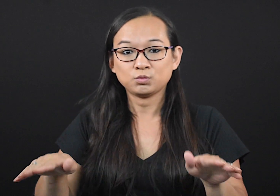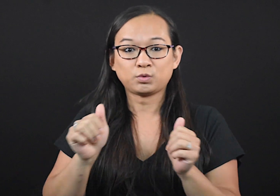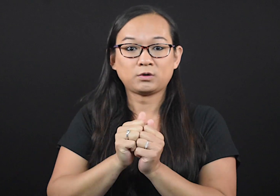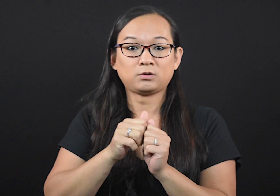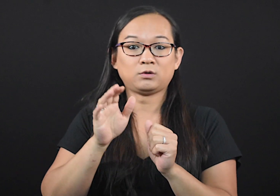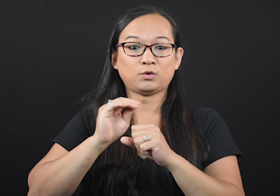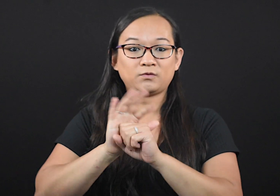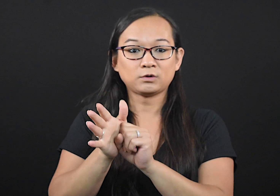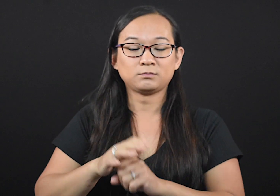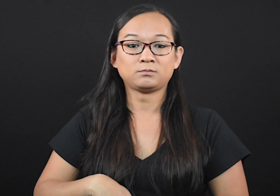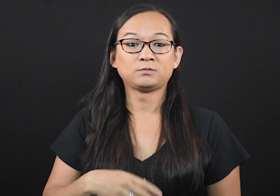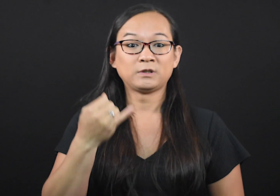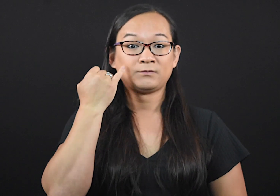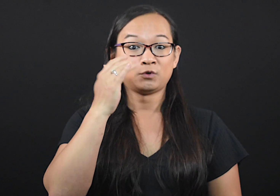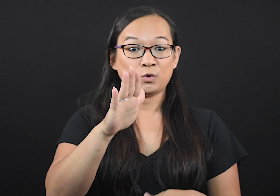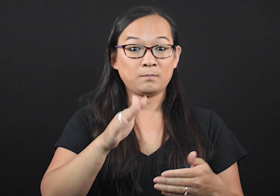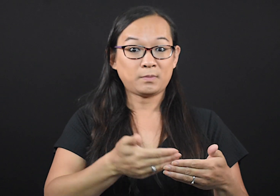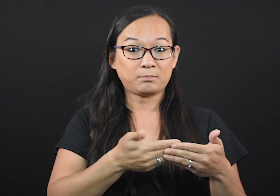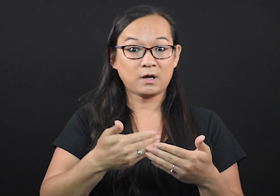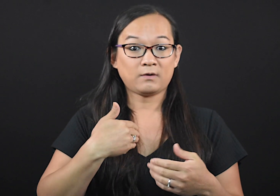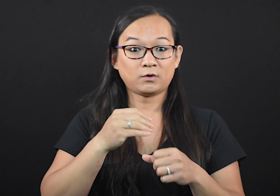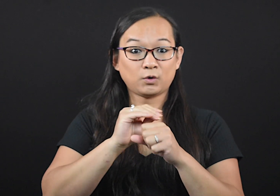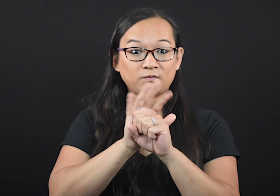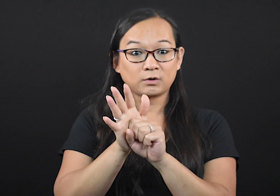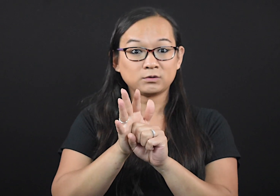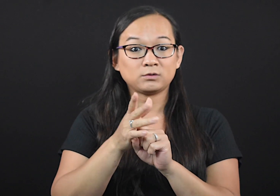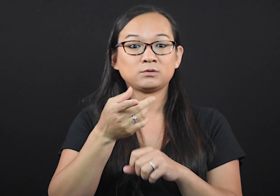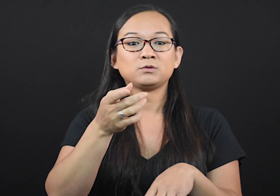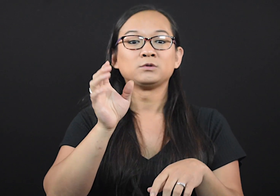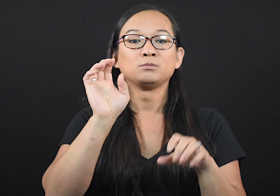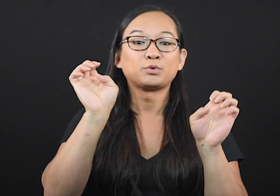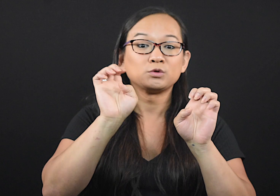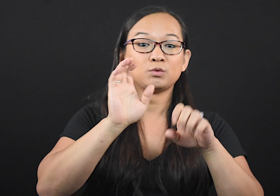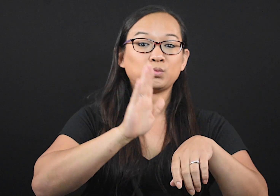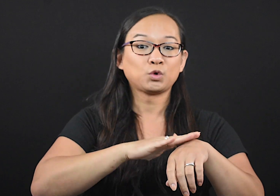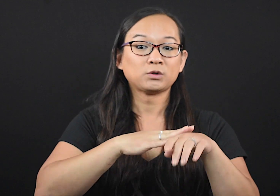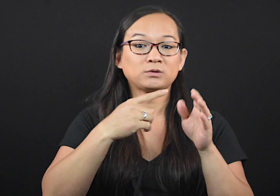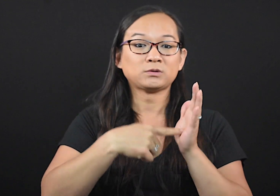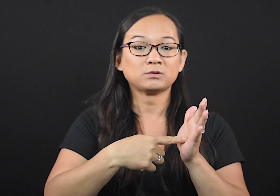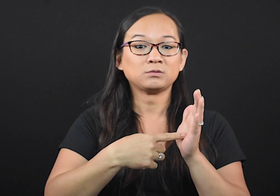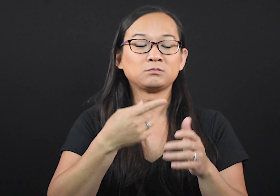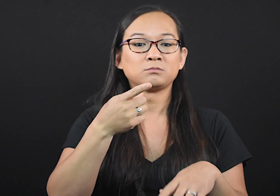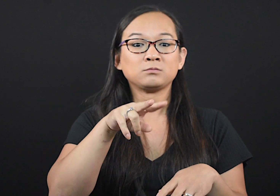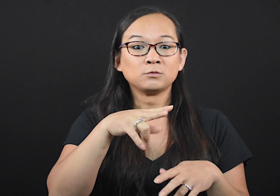for caring for children with COVID-19. ○ If your baby has COVID-19 emergency warning